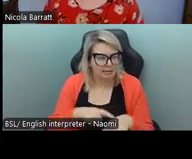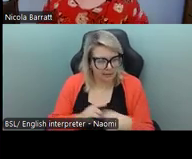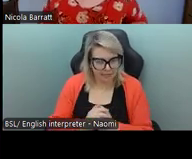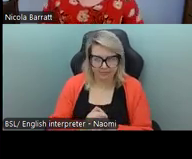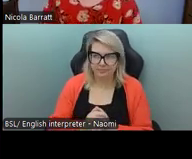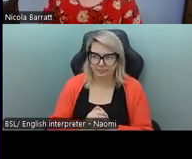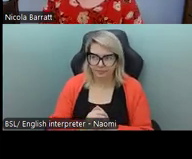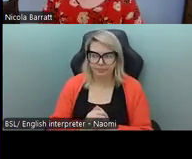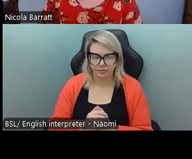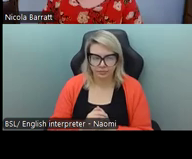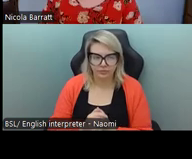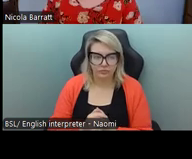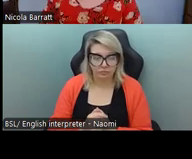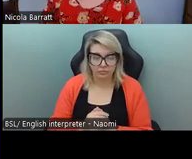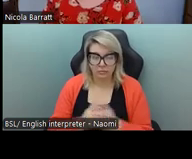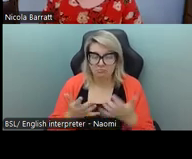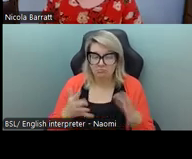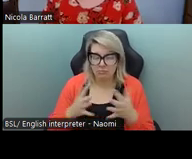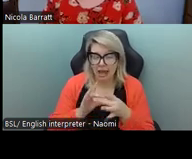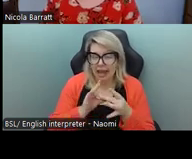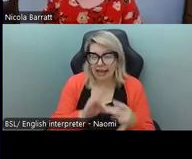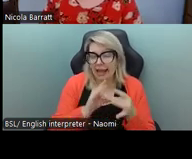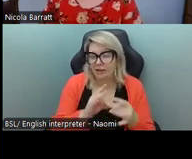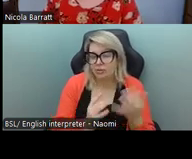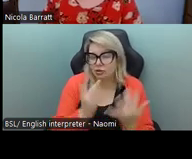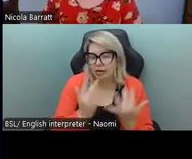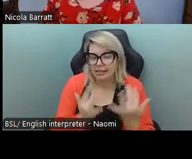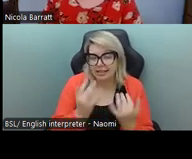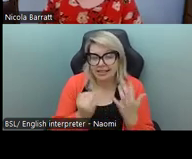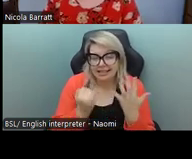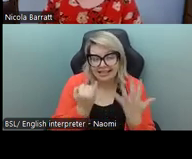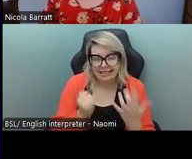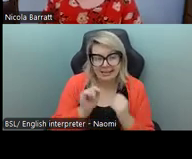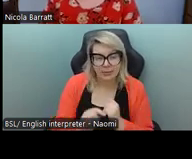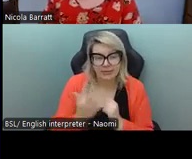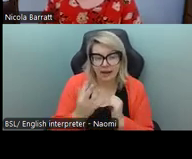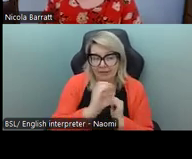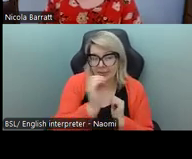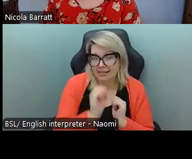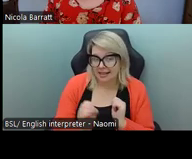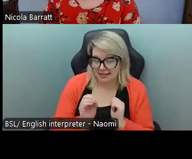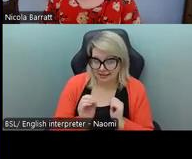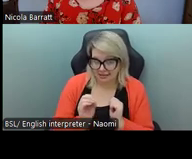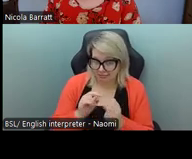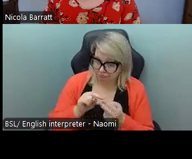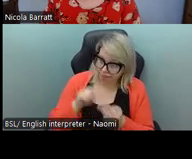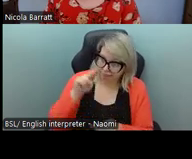The average engagement rate on LinkedIn is 6.5%. That's higher than other platforms.